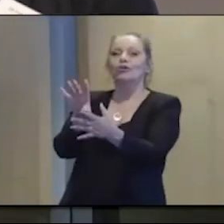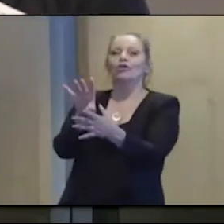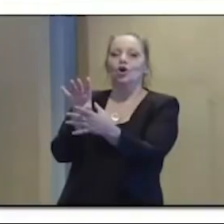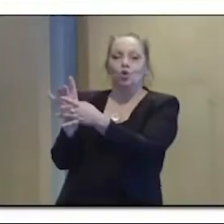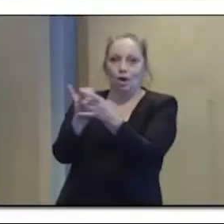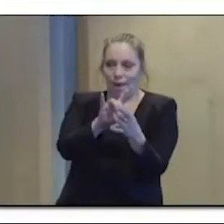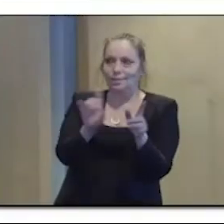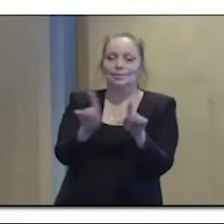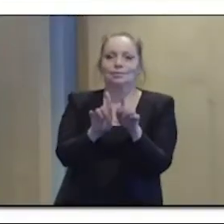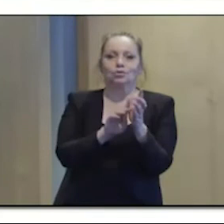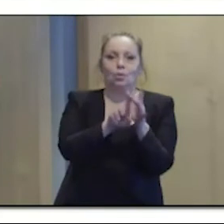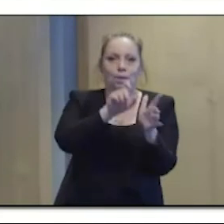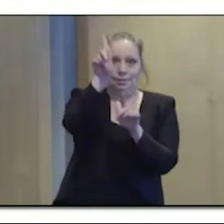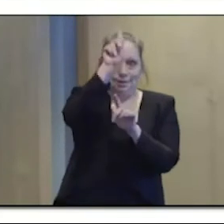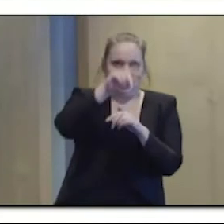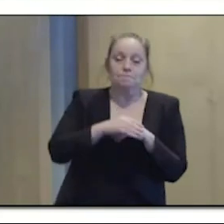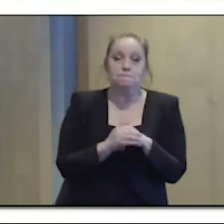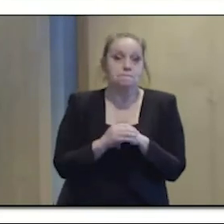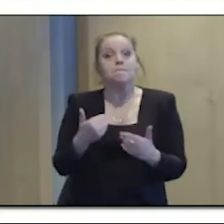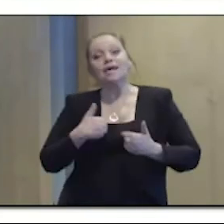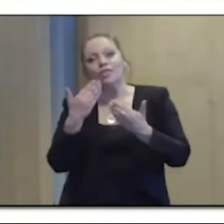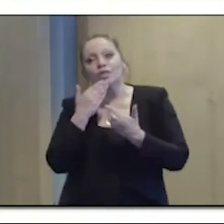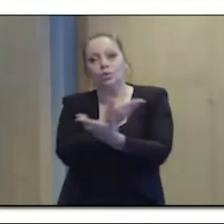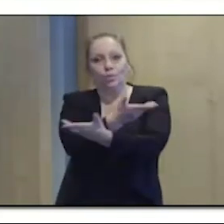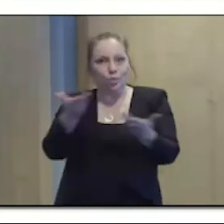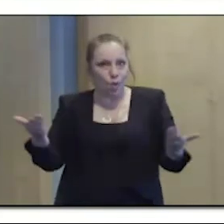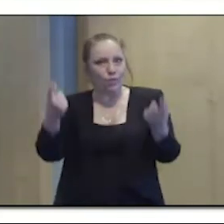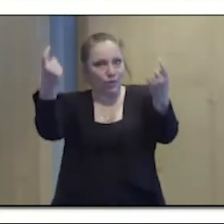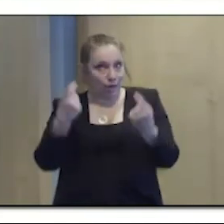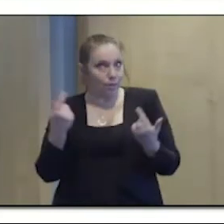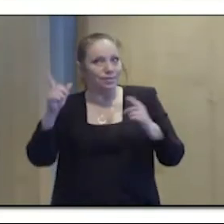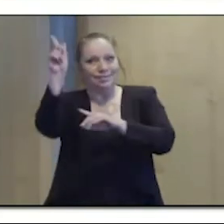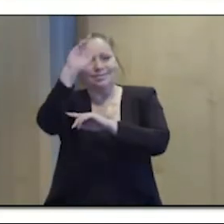topics that we're talking about today. Thank you very much for coming today. Please join me